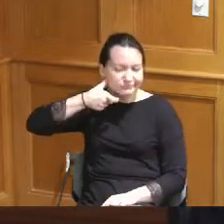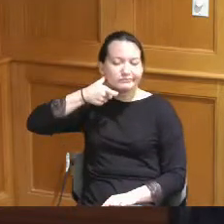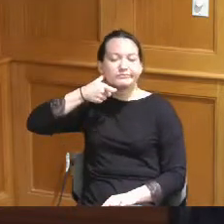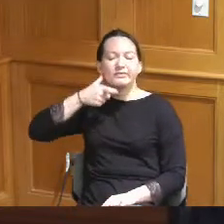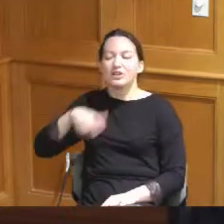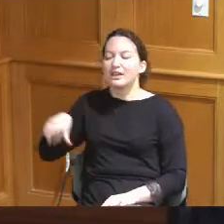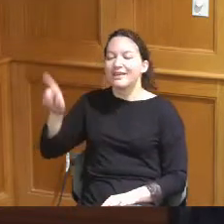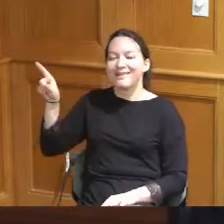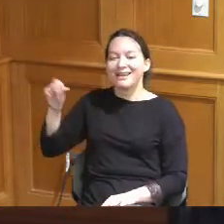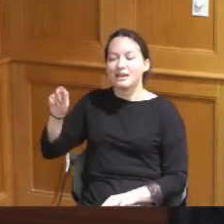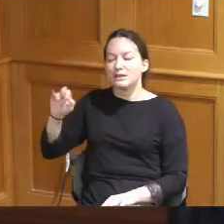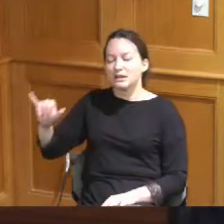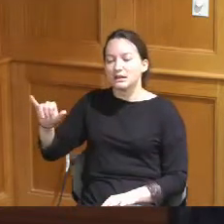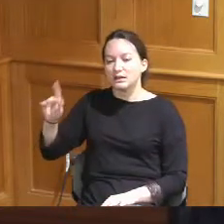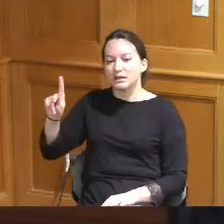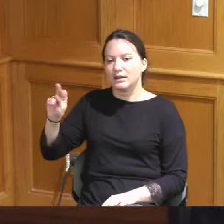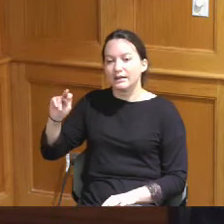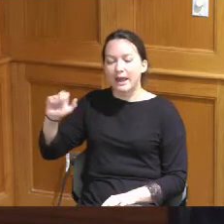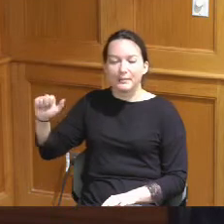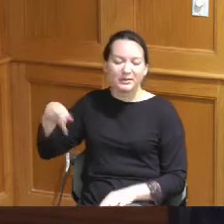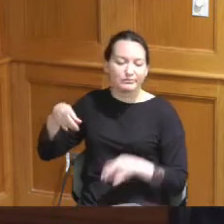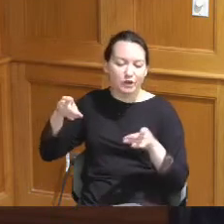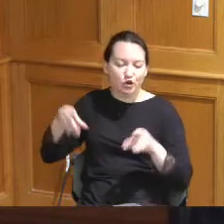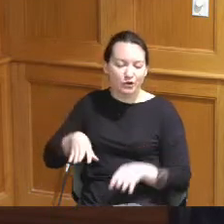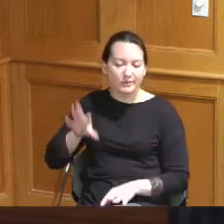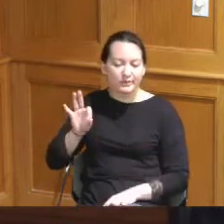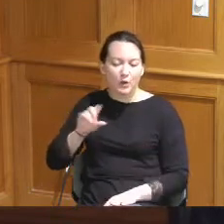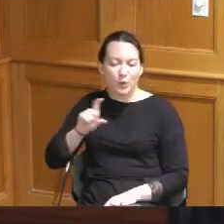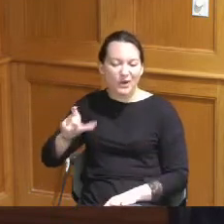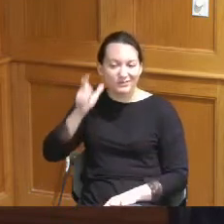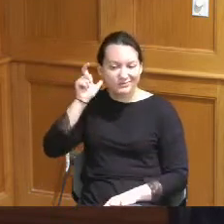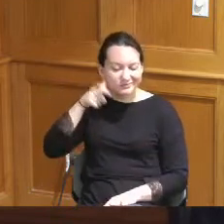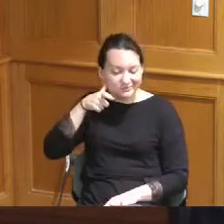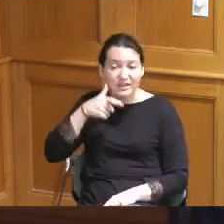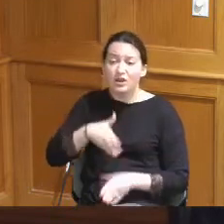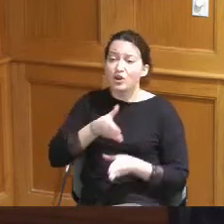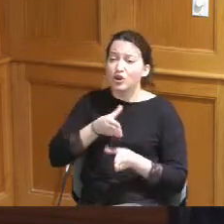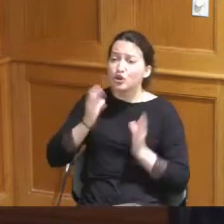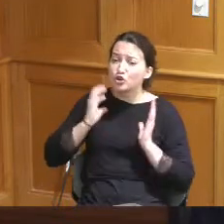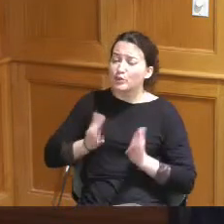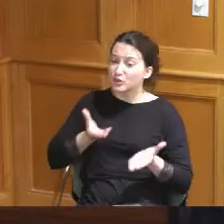of of the 911 Center would say anyone in the customer service field we want to talk to you we